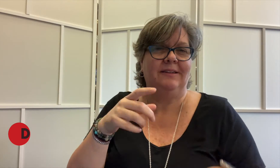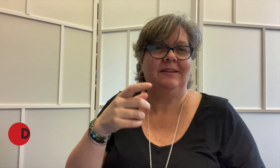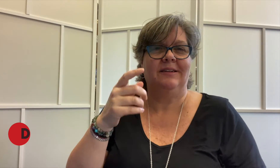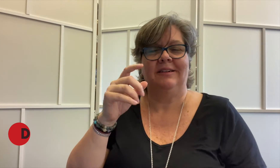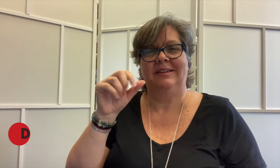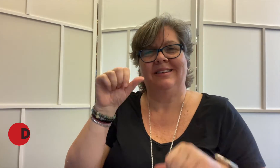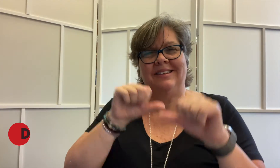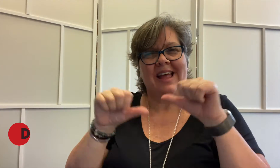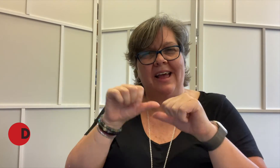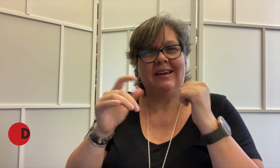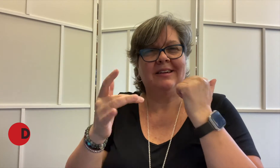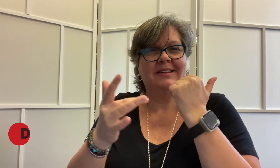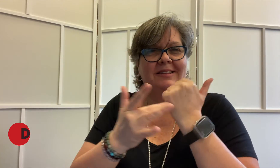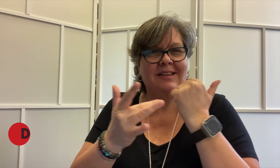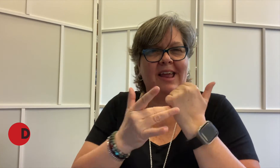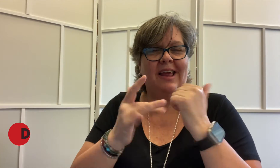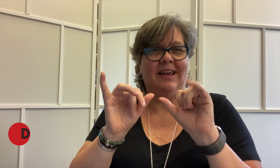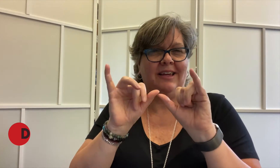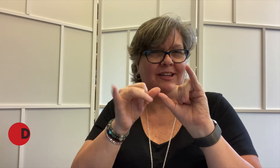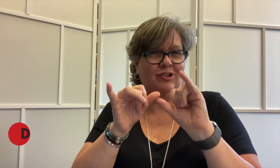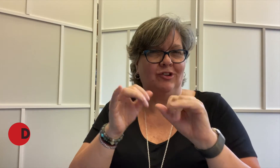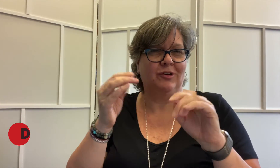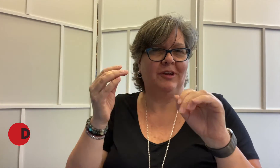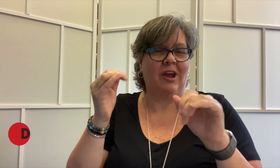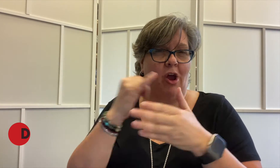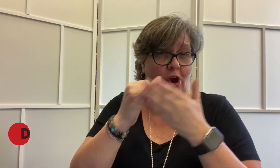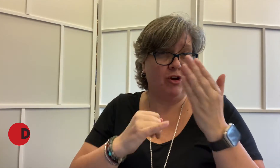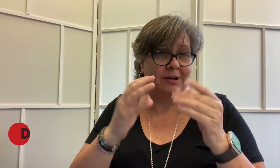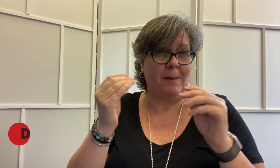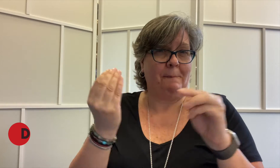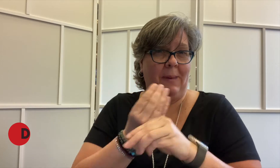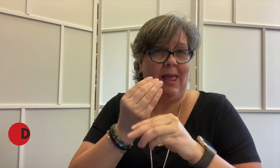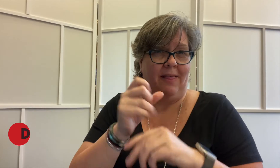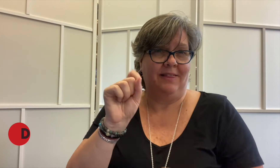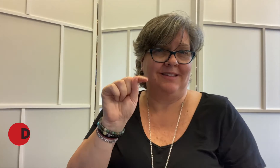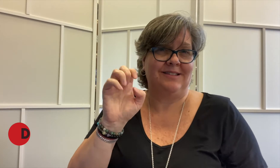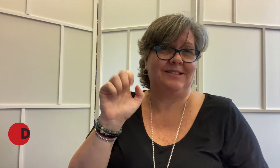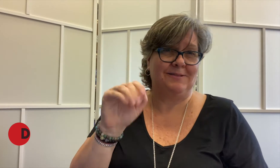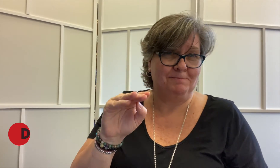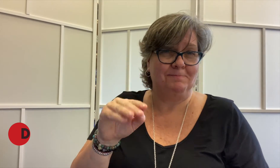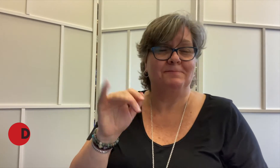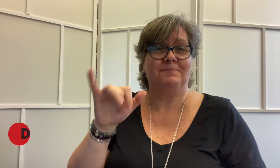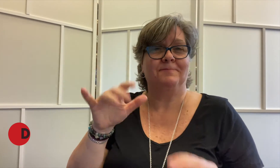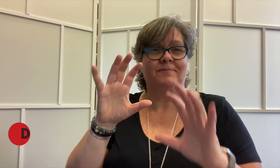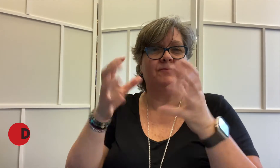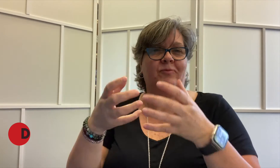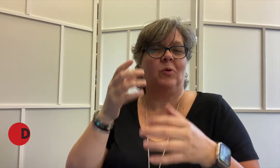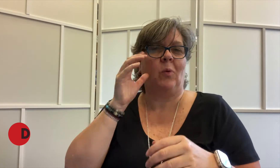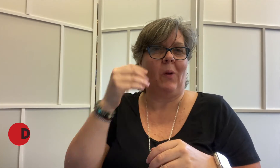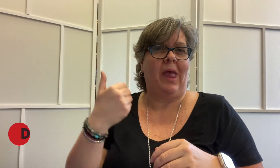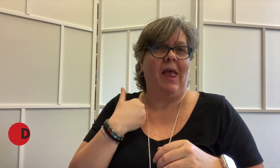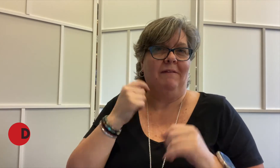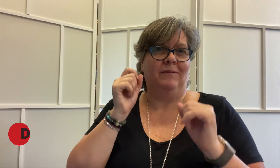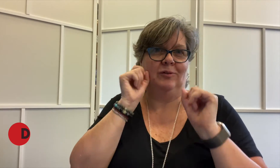Science, Technology, Engineering, Art and Math streams. These groups will have a surprise activity that day that Students